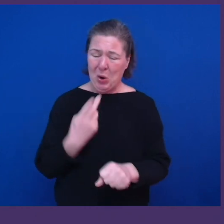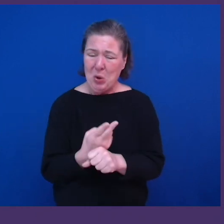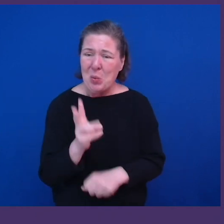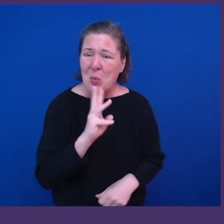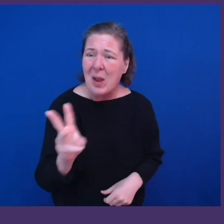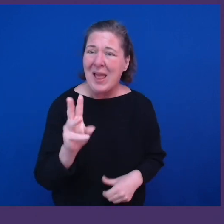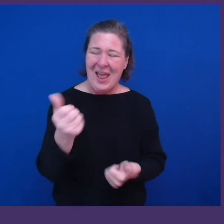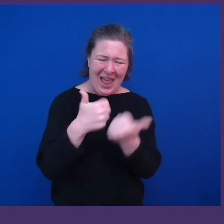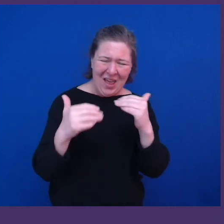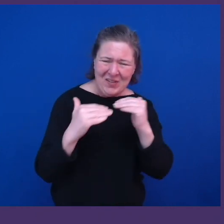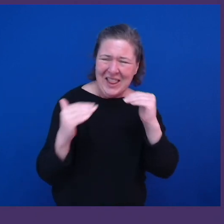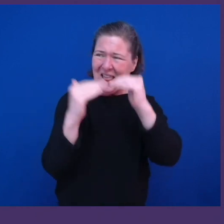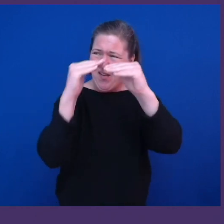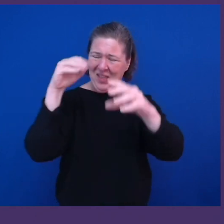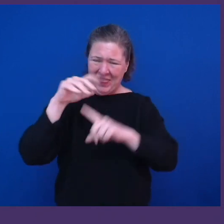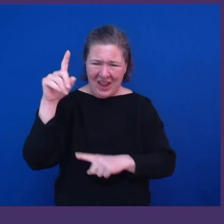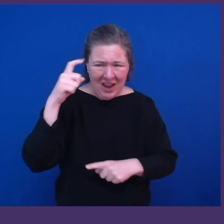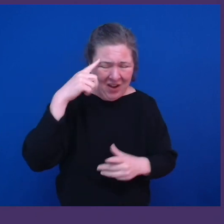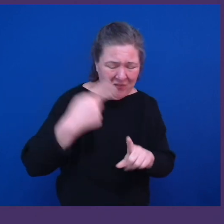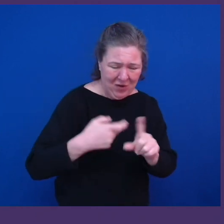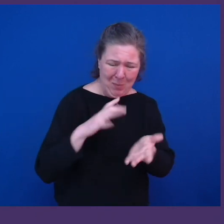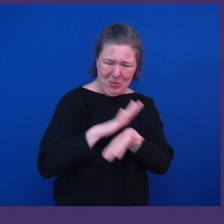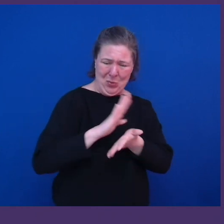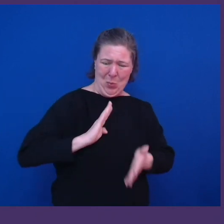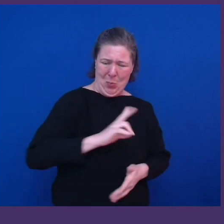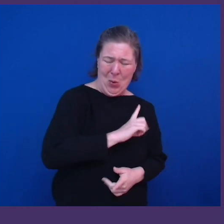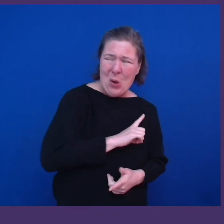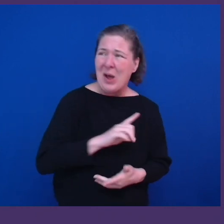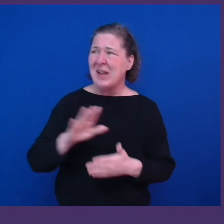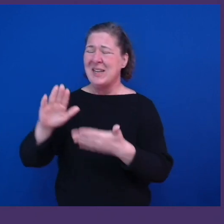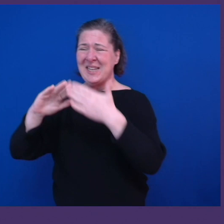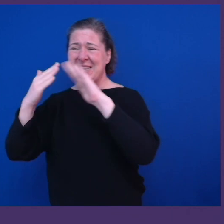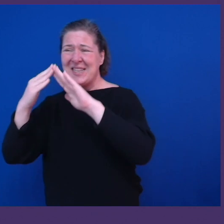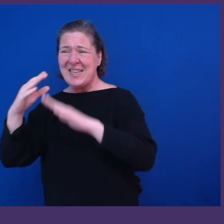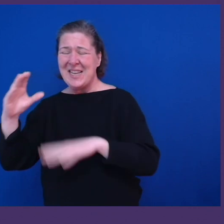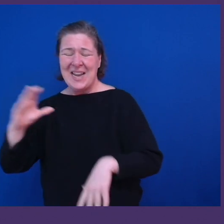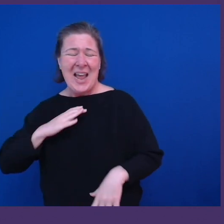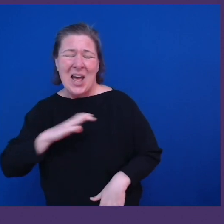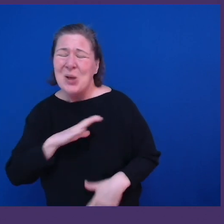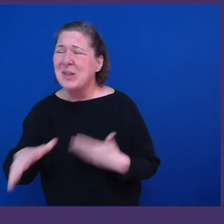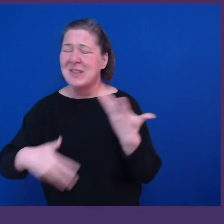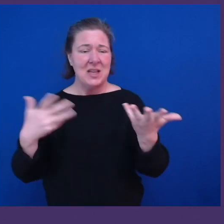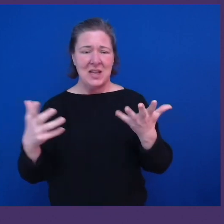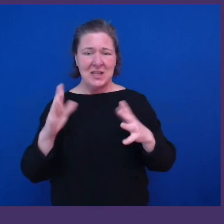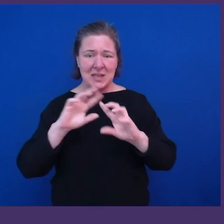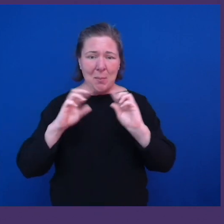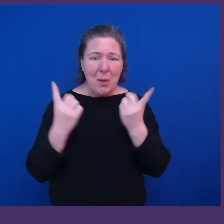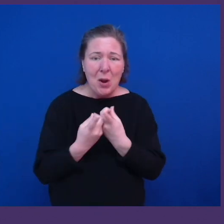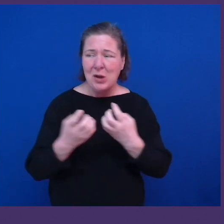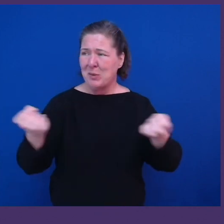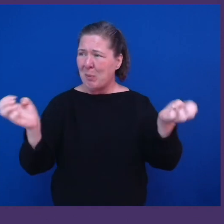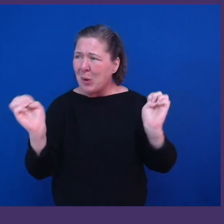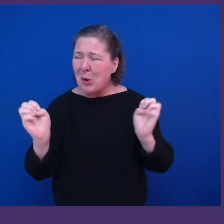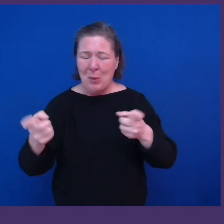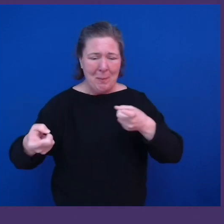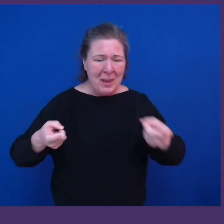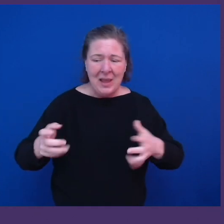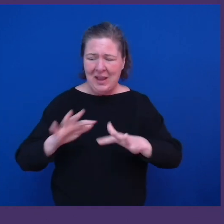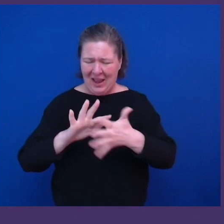of government from school boards to city councils to departments of emergency management.", the Department